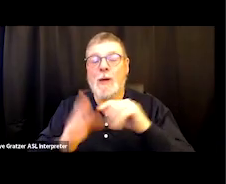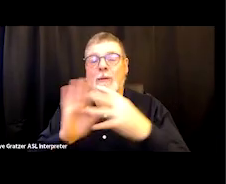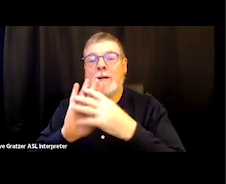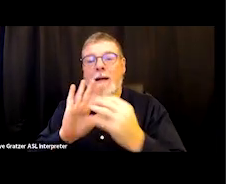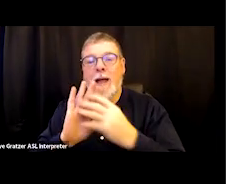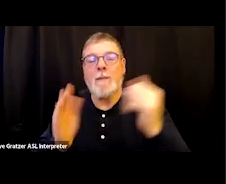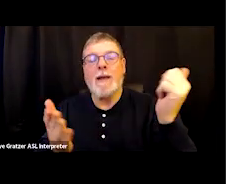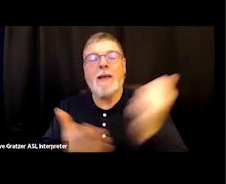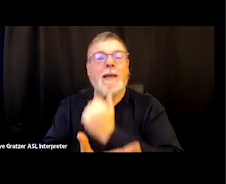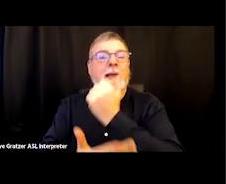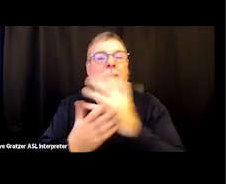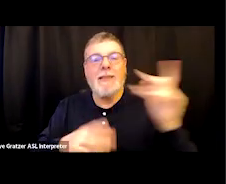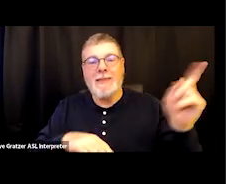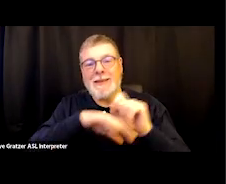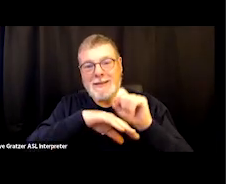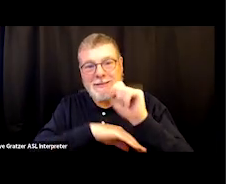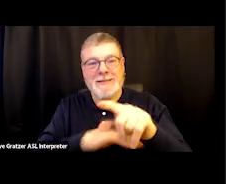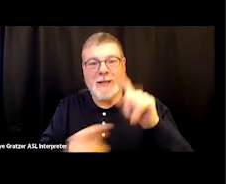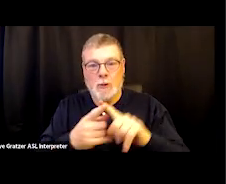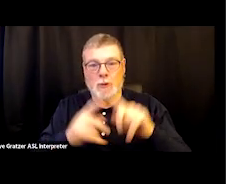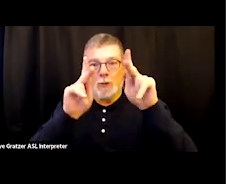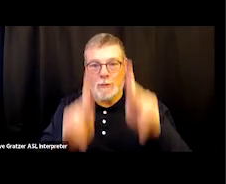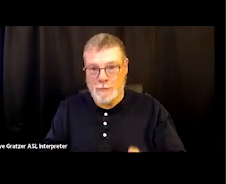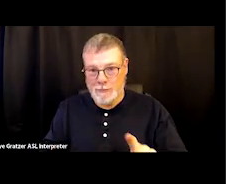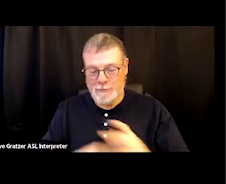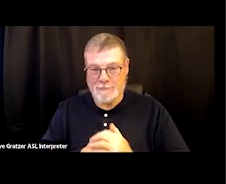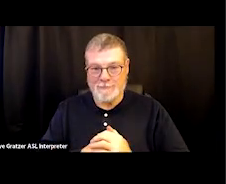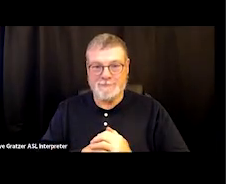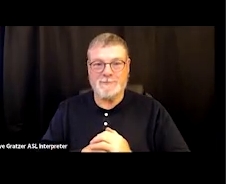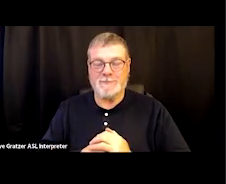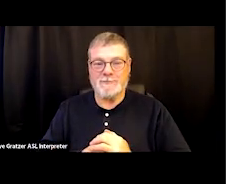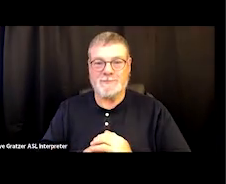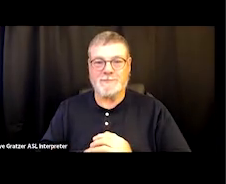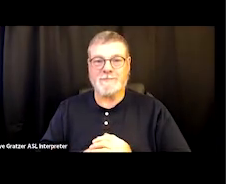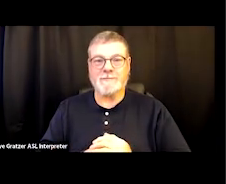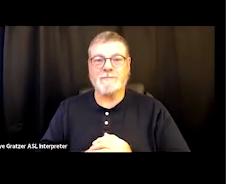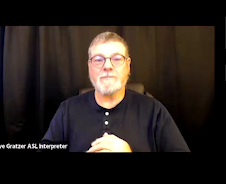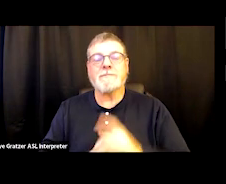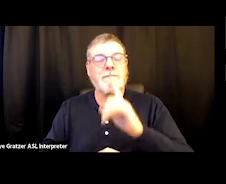of anything that they'd be sending to the applicant. So it's really critical.